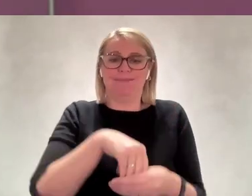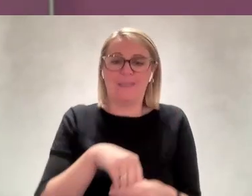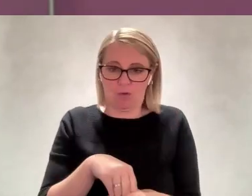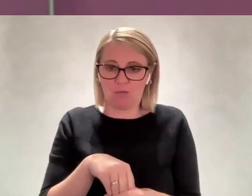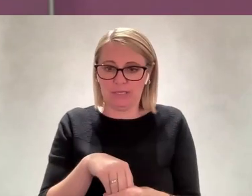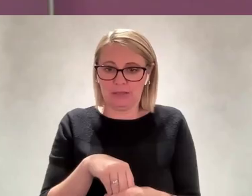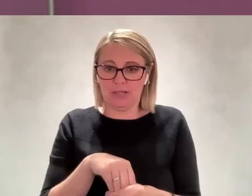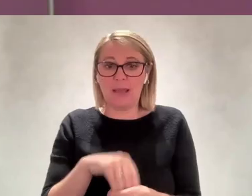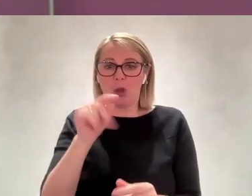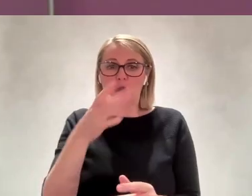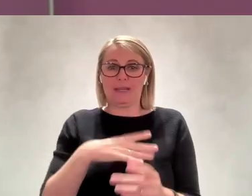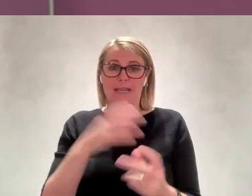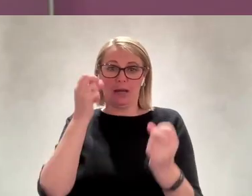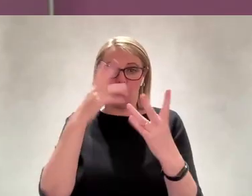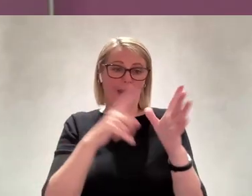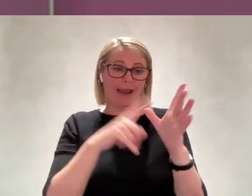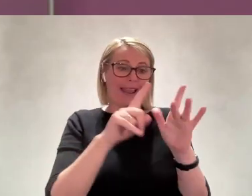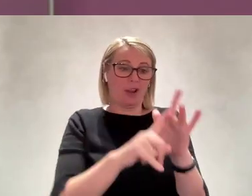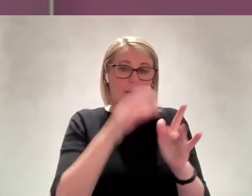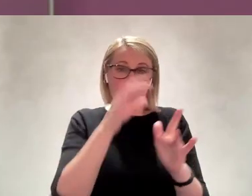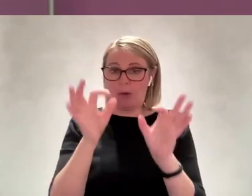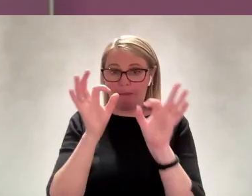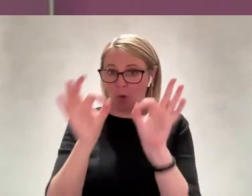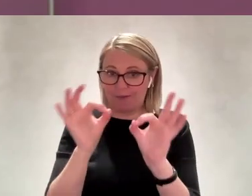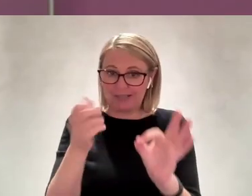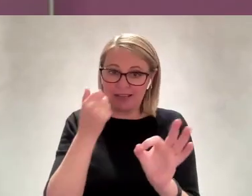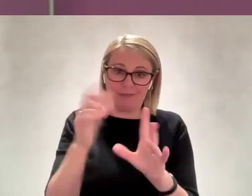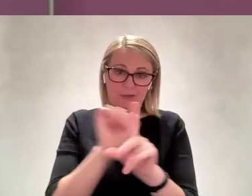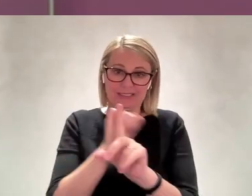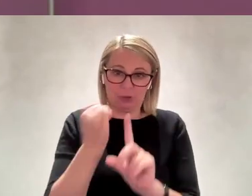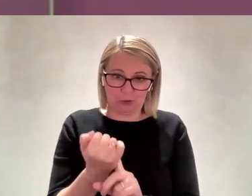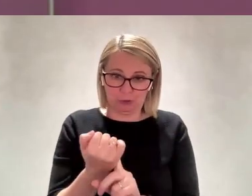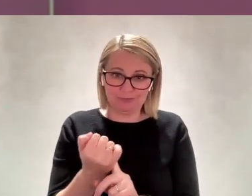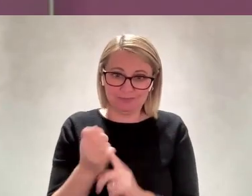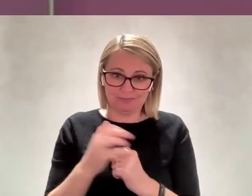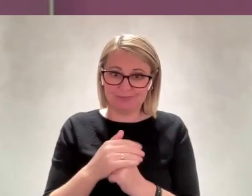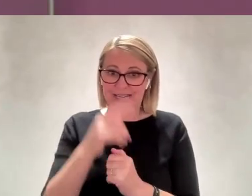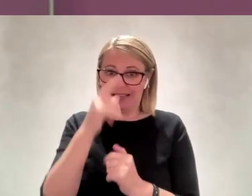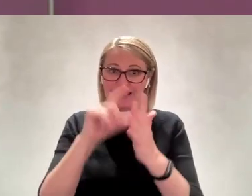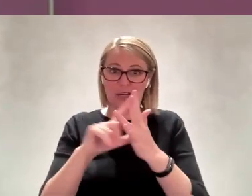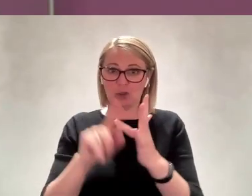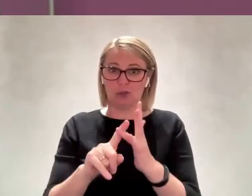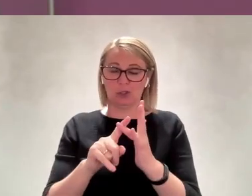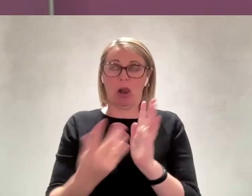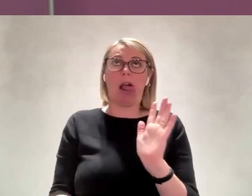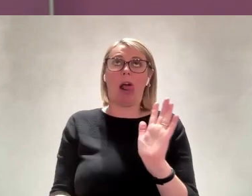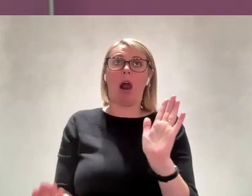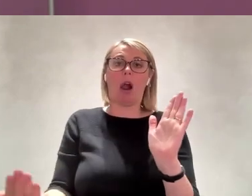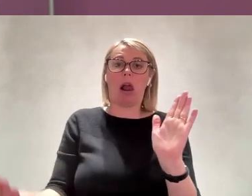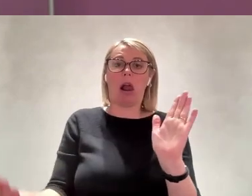But you've got to be aware that AI is not perfect in every circumstance. It can do what's called hallucination.